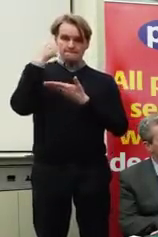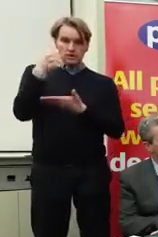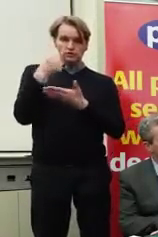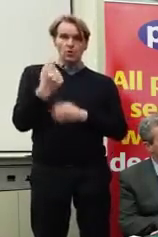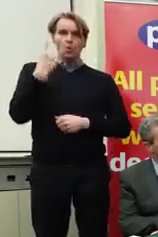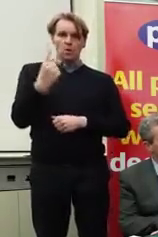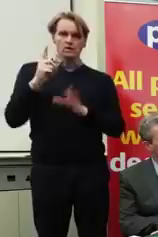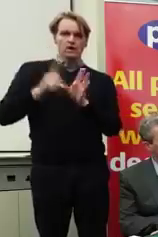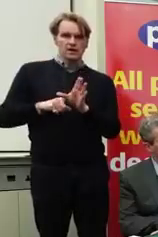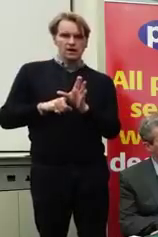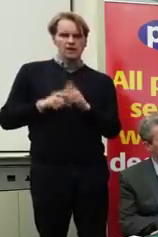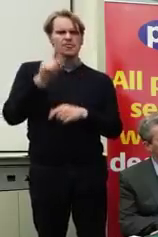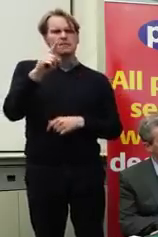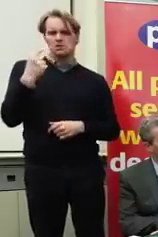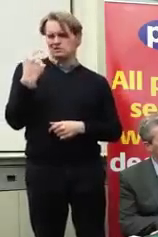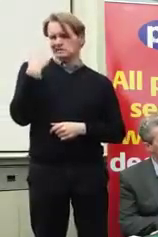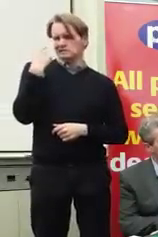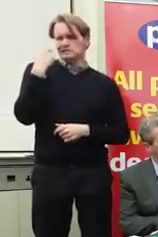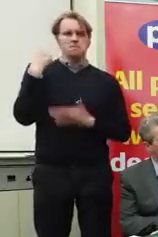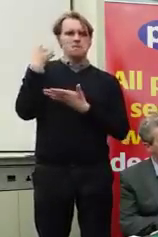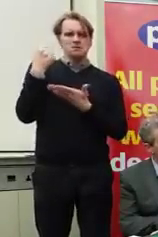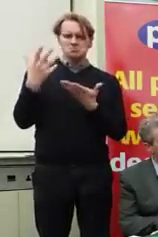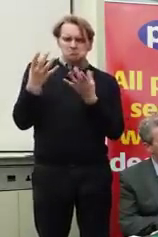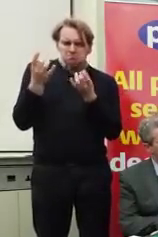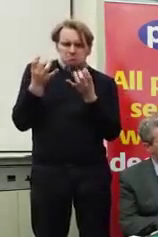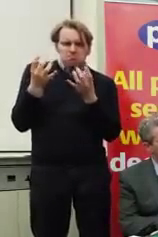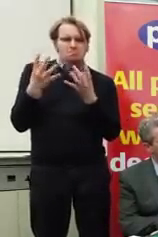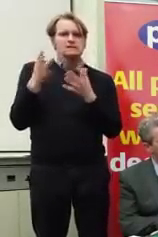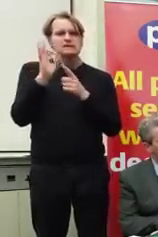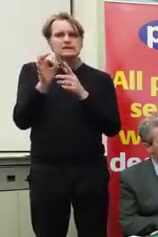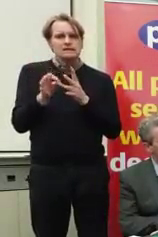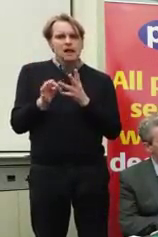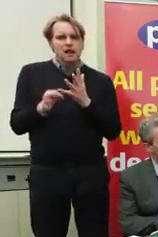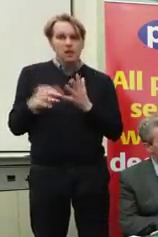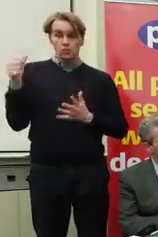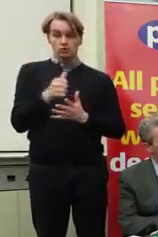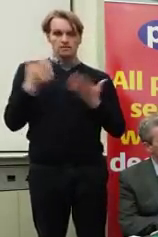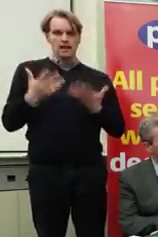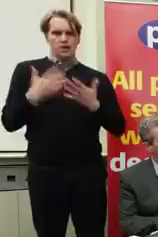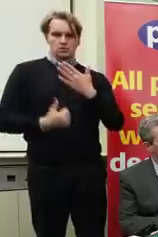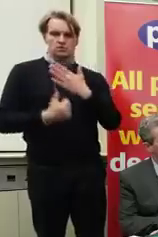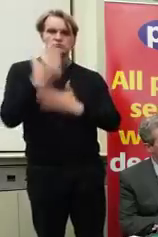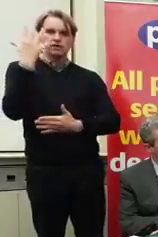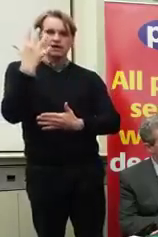was such a non-event he should be doing something now and we were trying to point out really the the problems that are facing across all public services